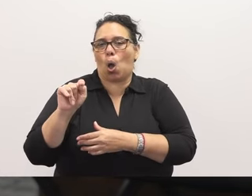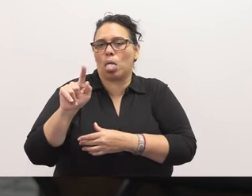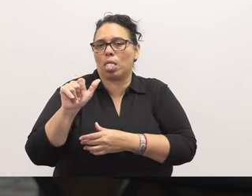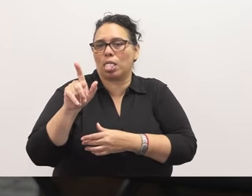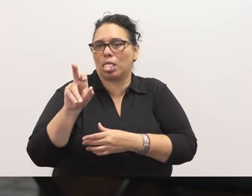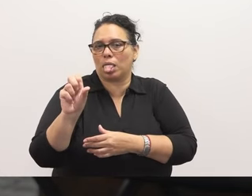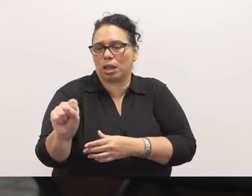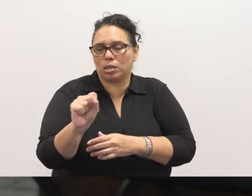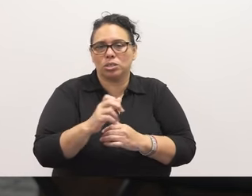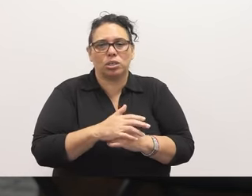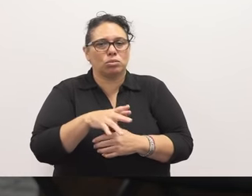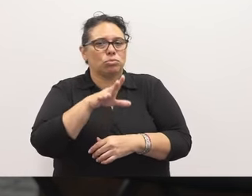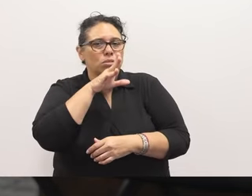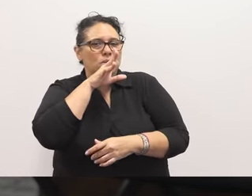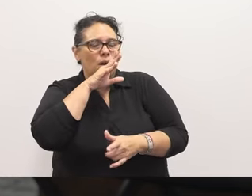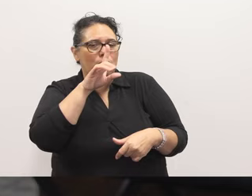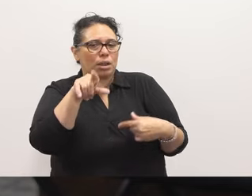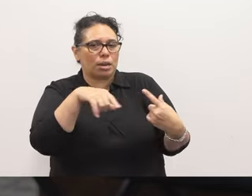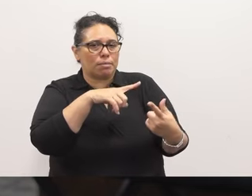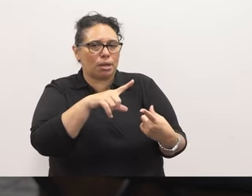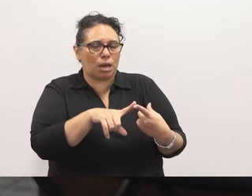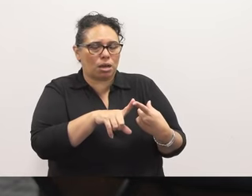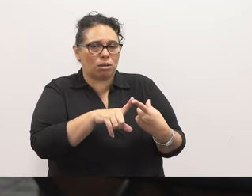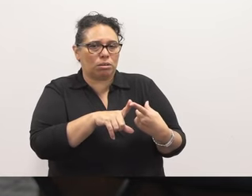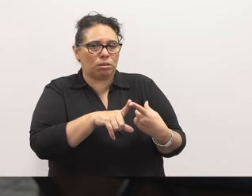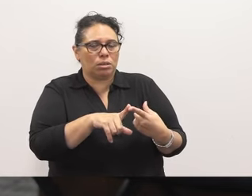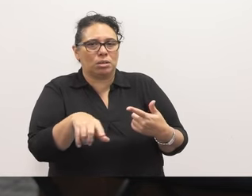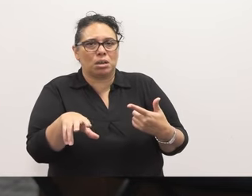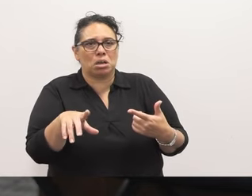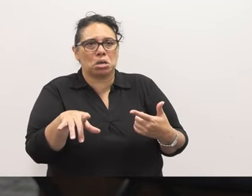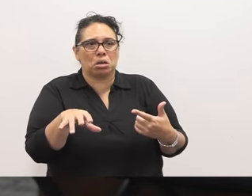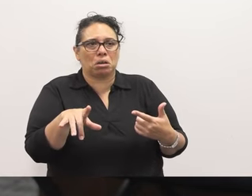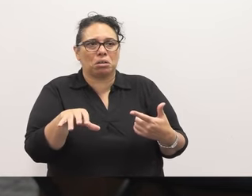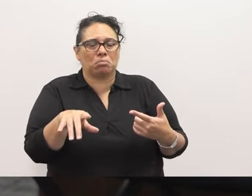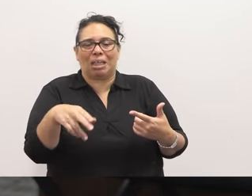We're talking about from the high school level,